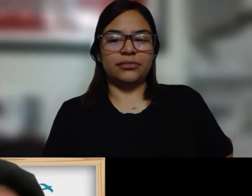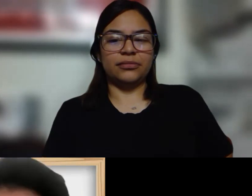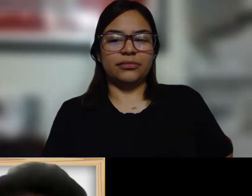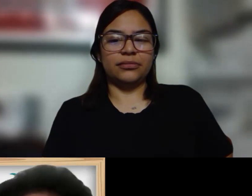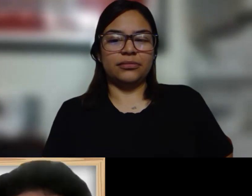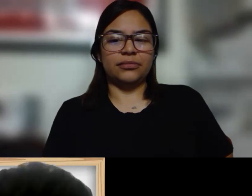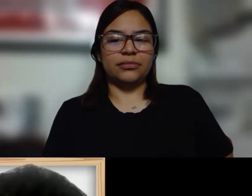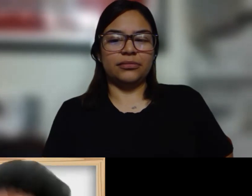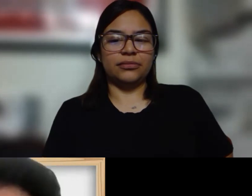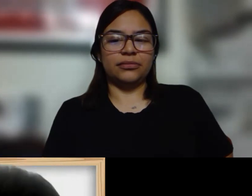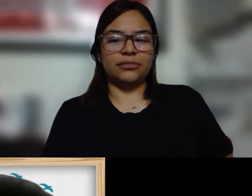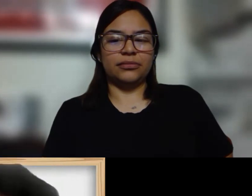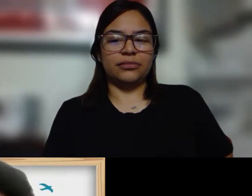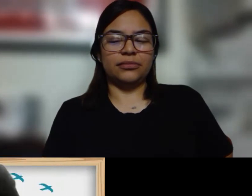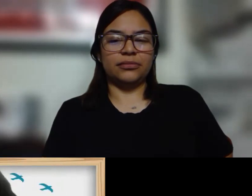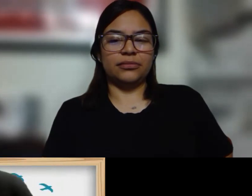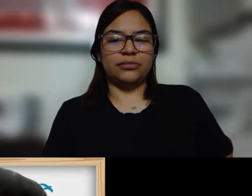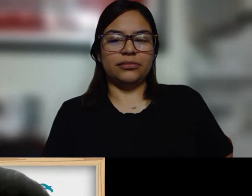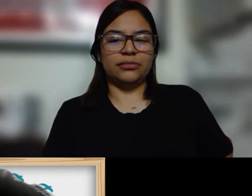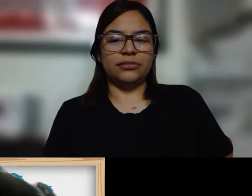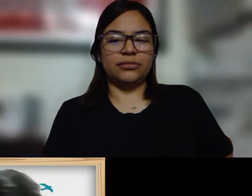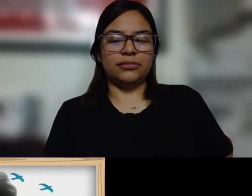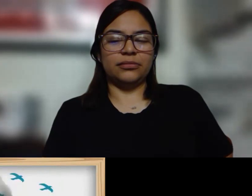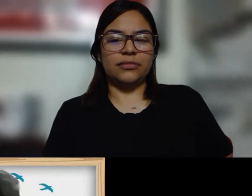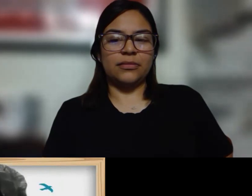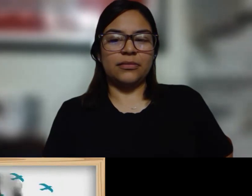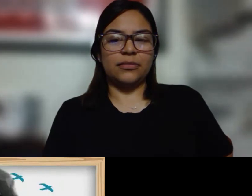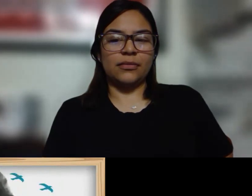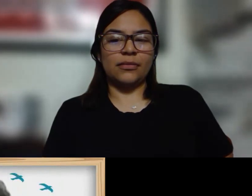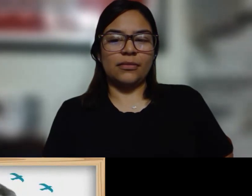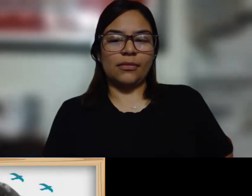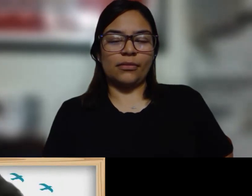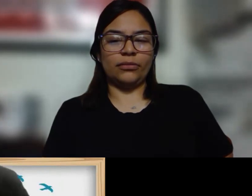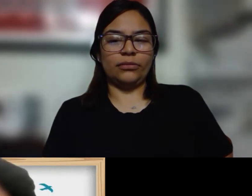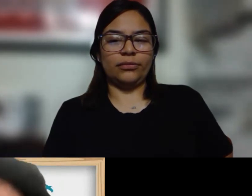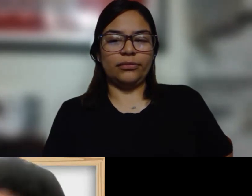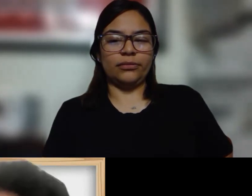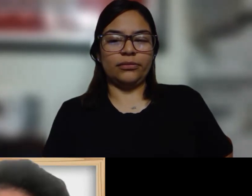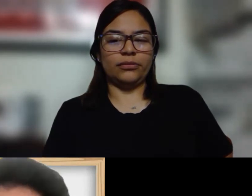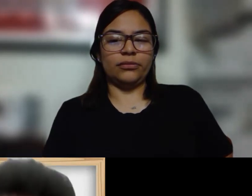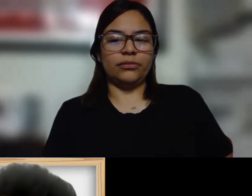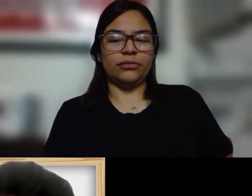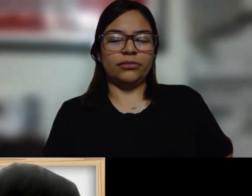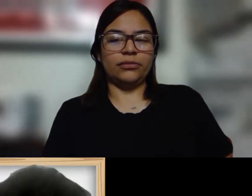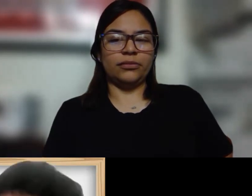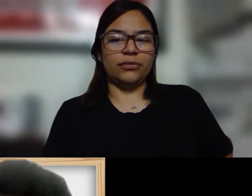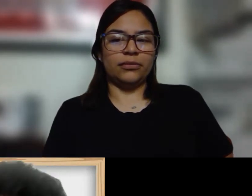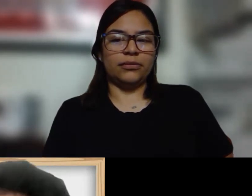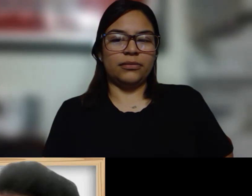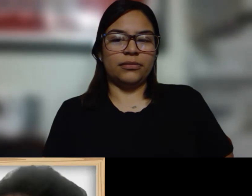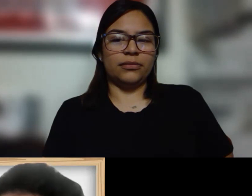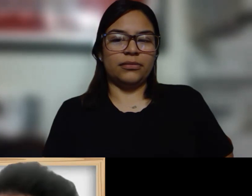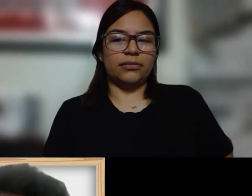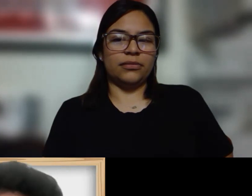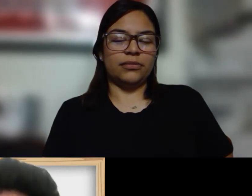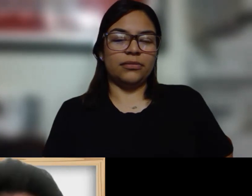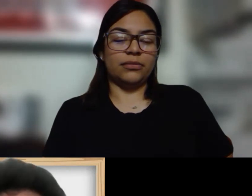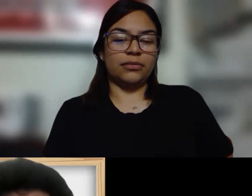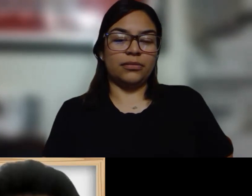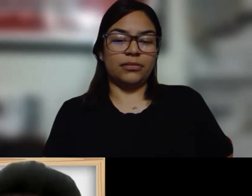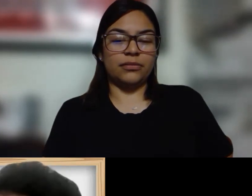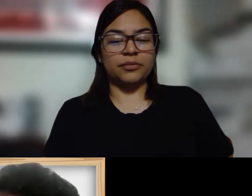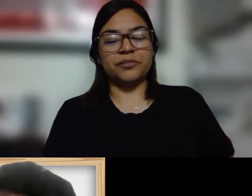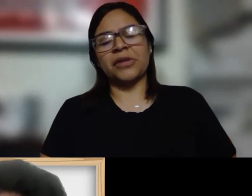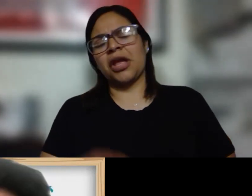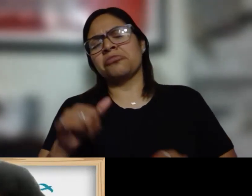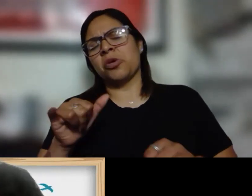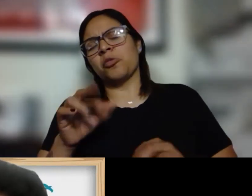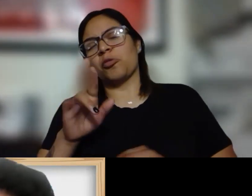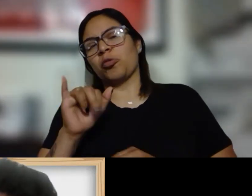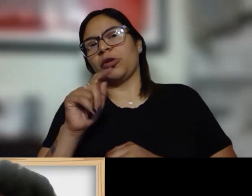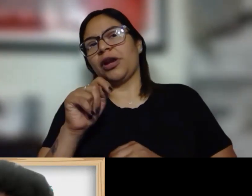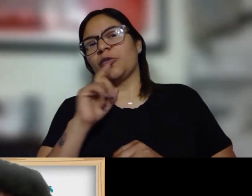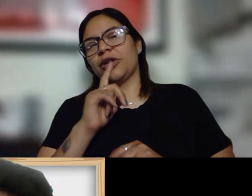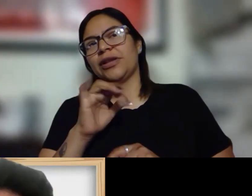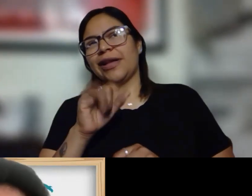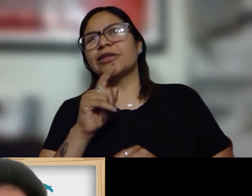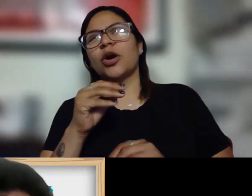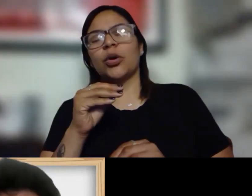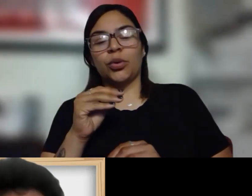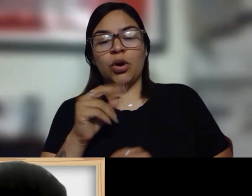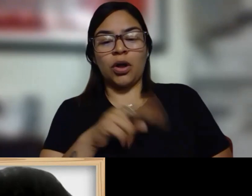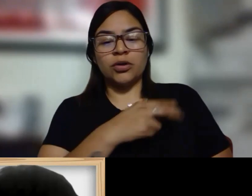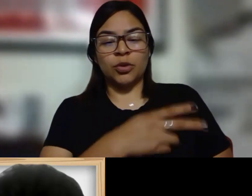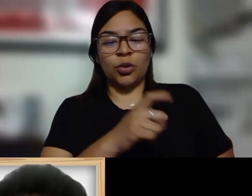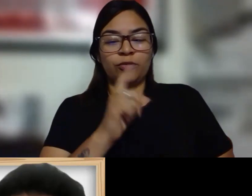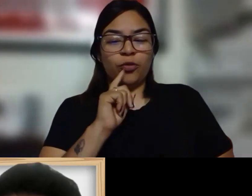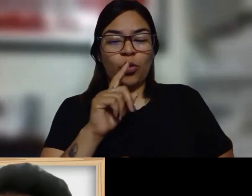of me up and Rita that's really our hospital to home transitions I hope I got that correct I think